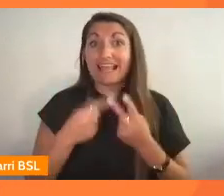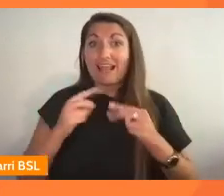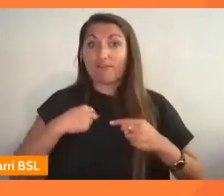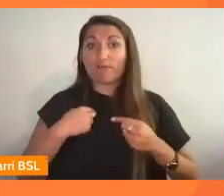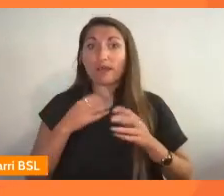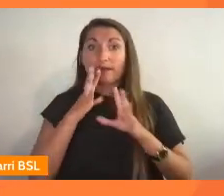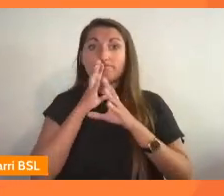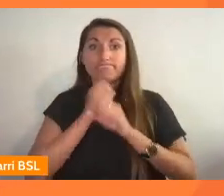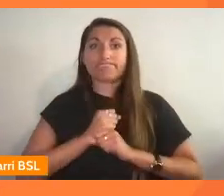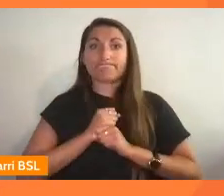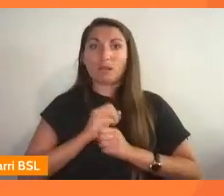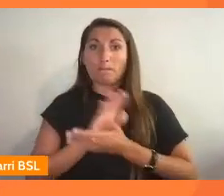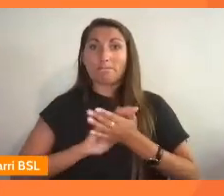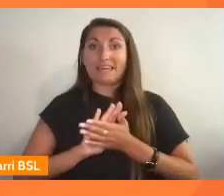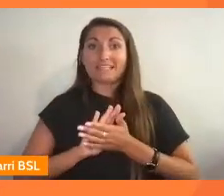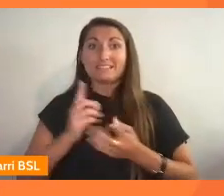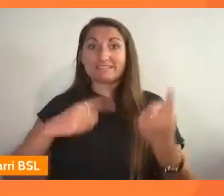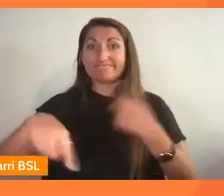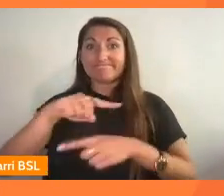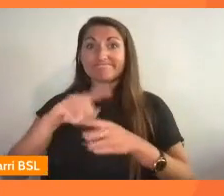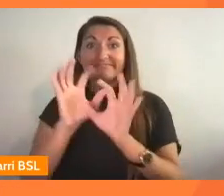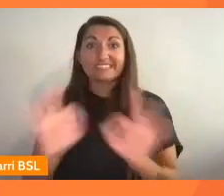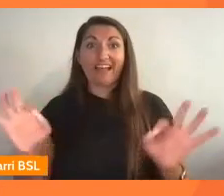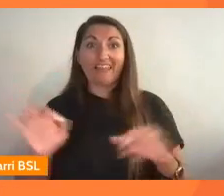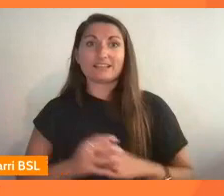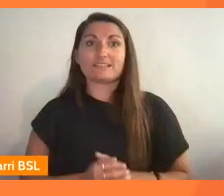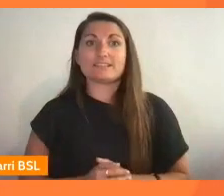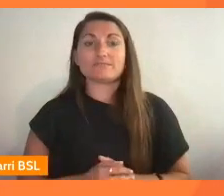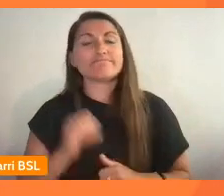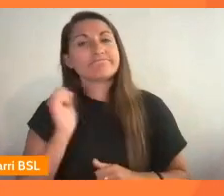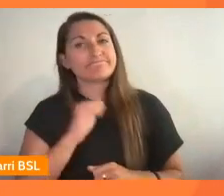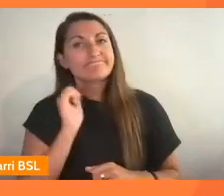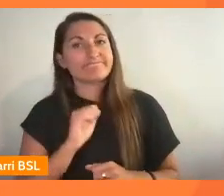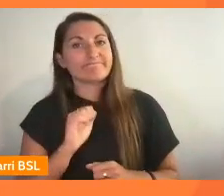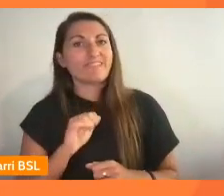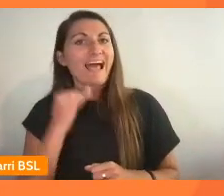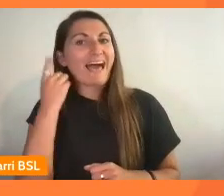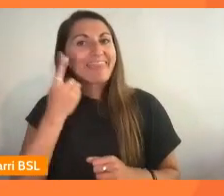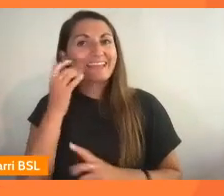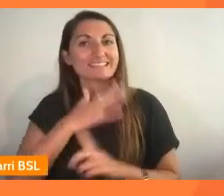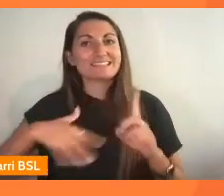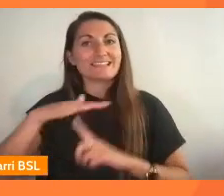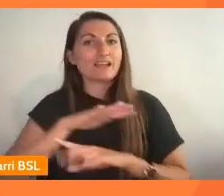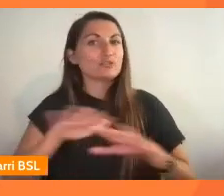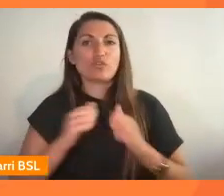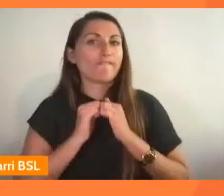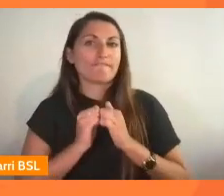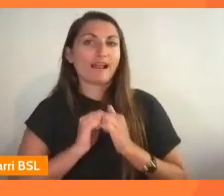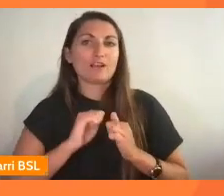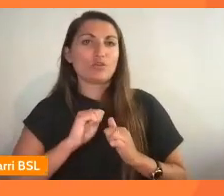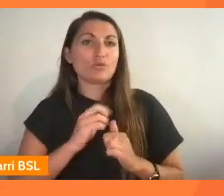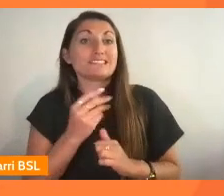And we don't necessarily value those ideas perhaps as a society as much as we might like.